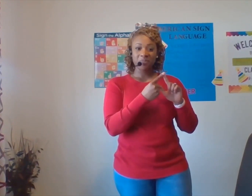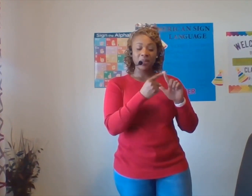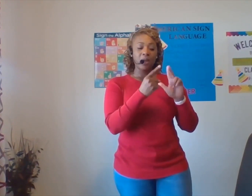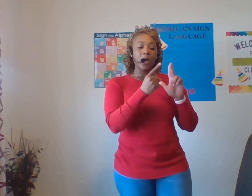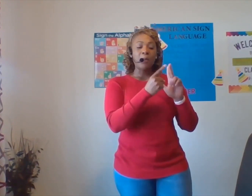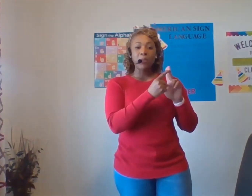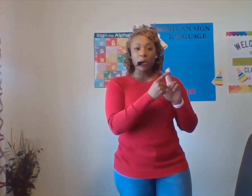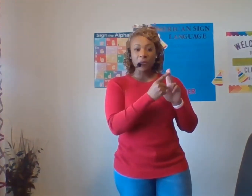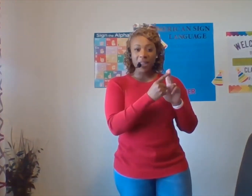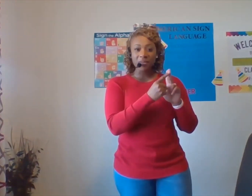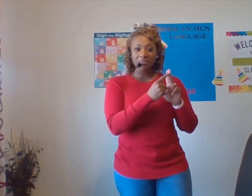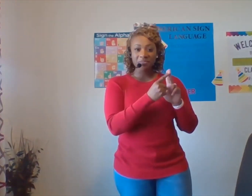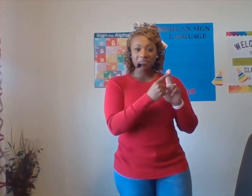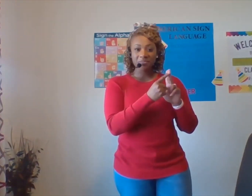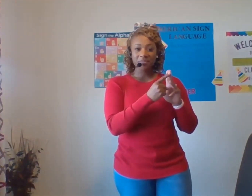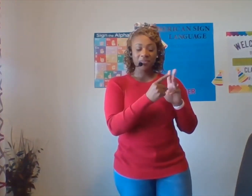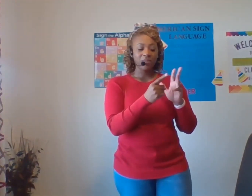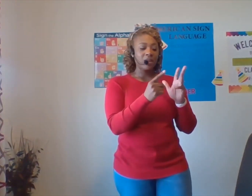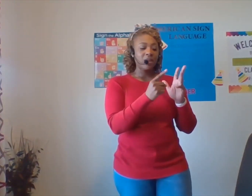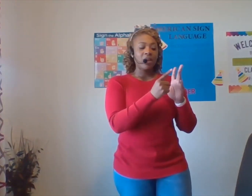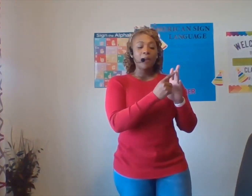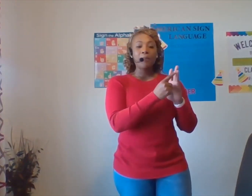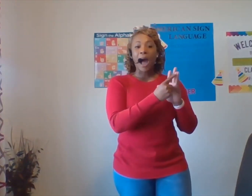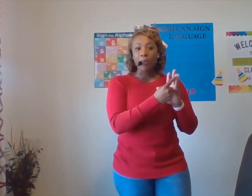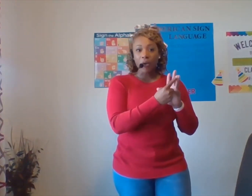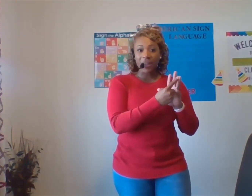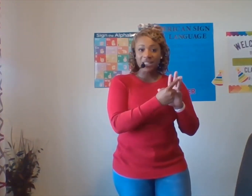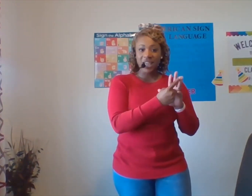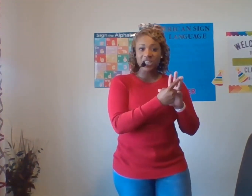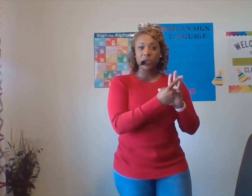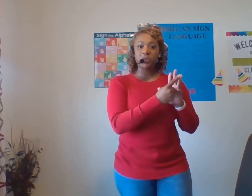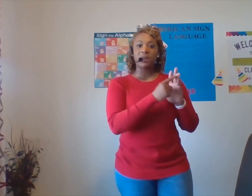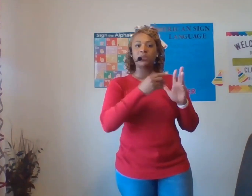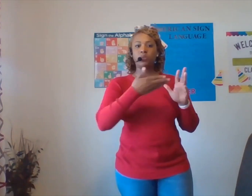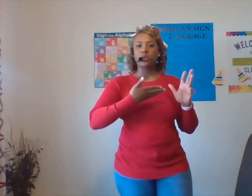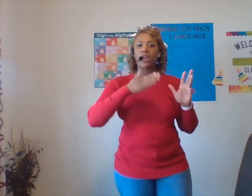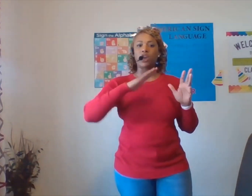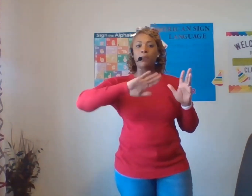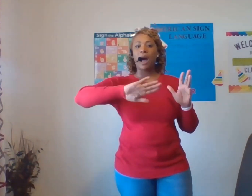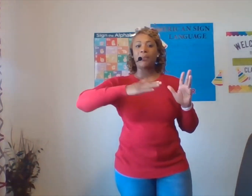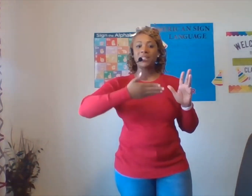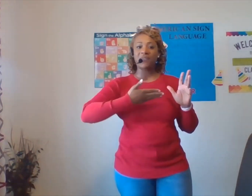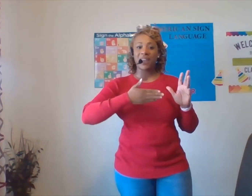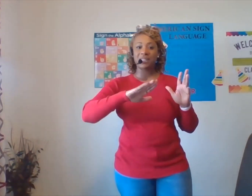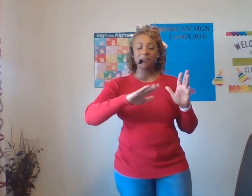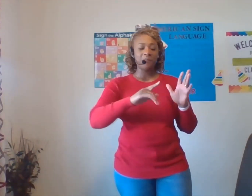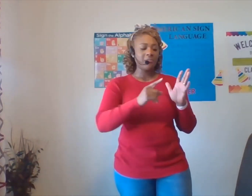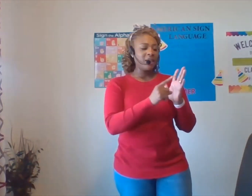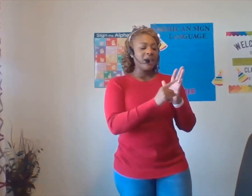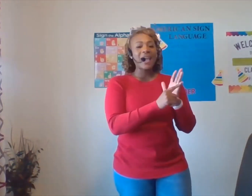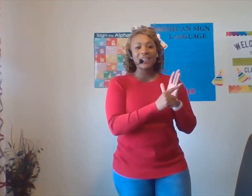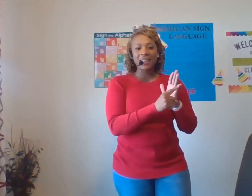movement palm orientation which means which way your palm is facing and then